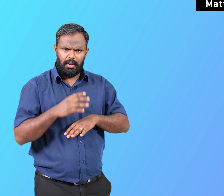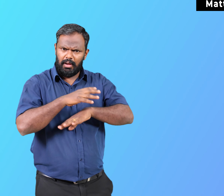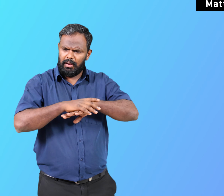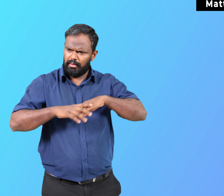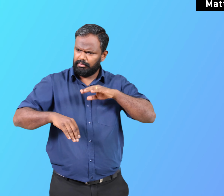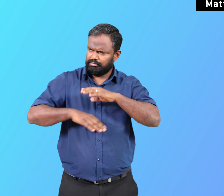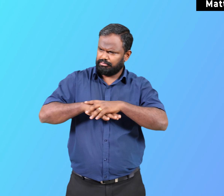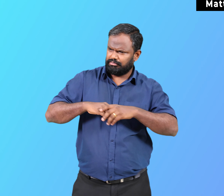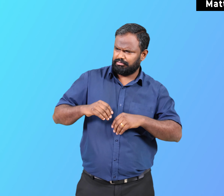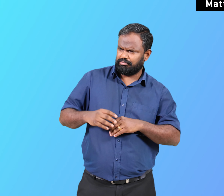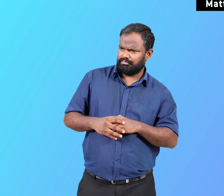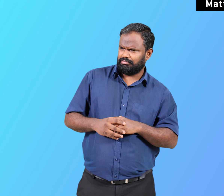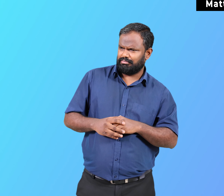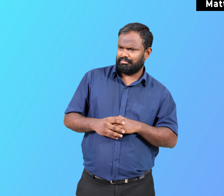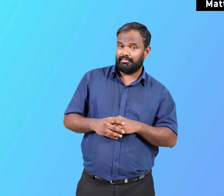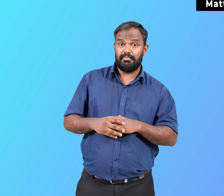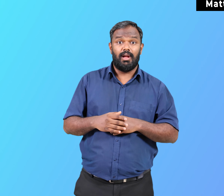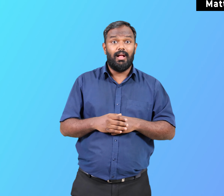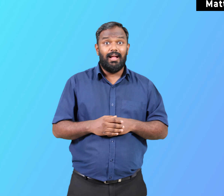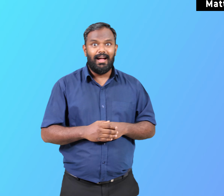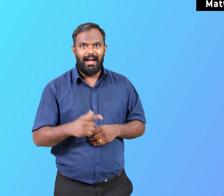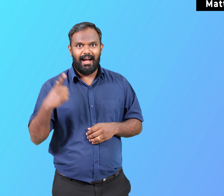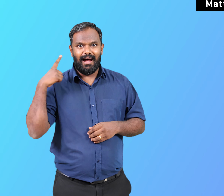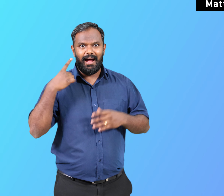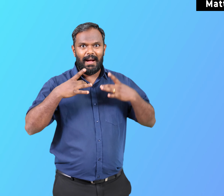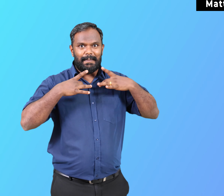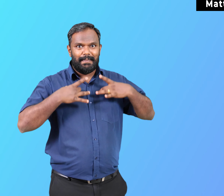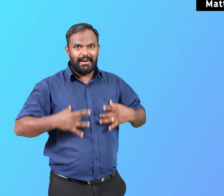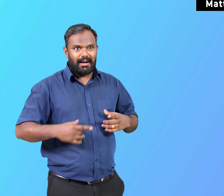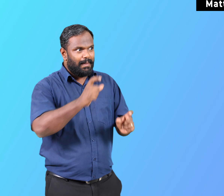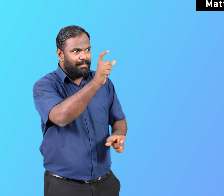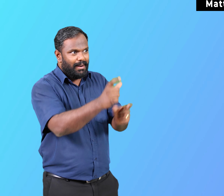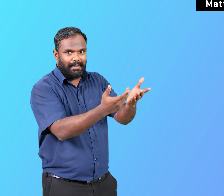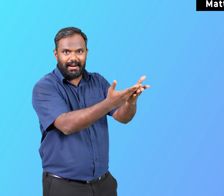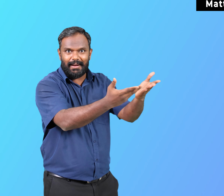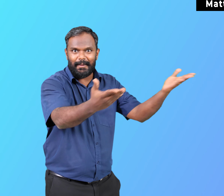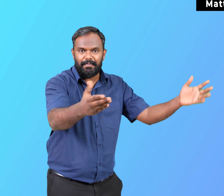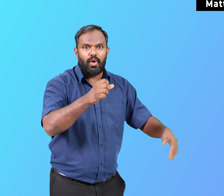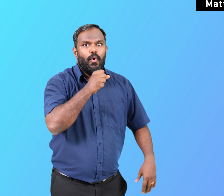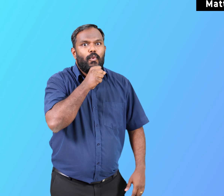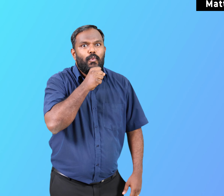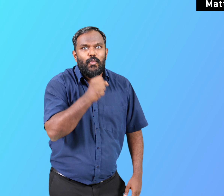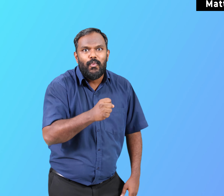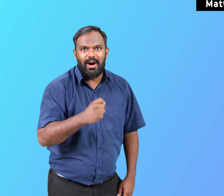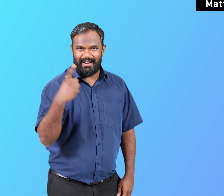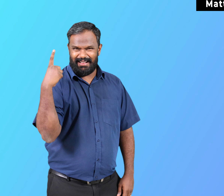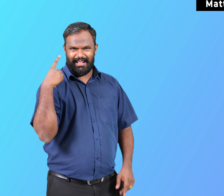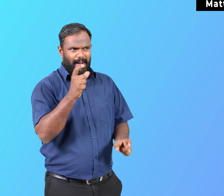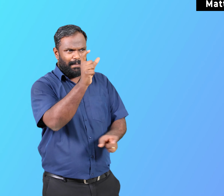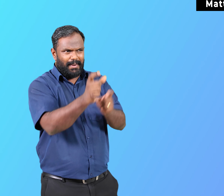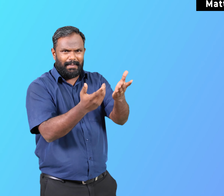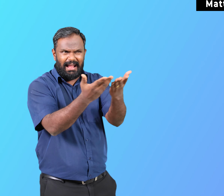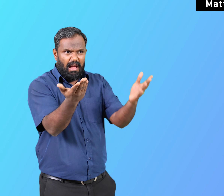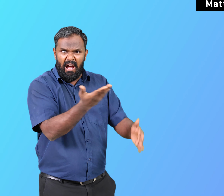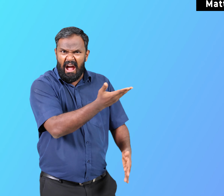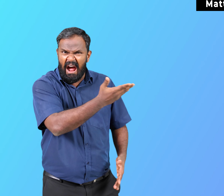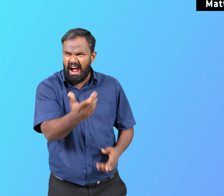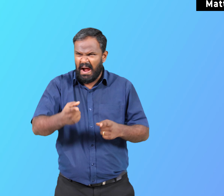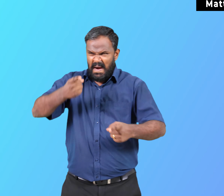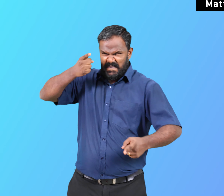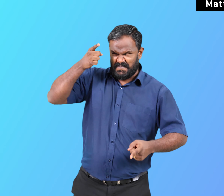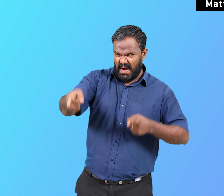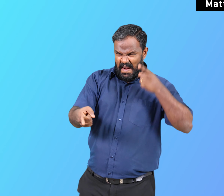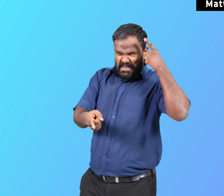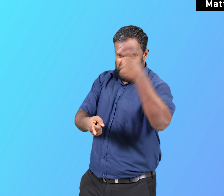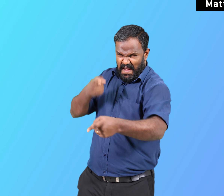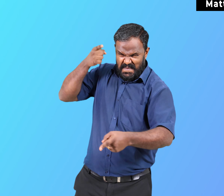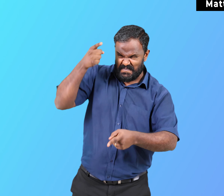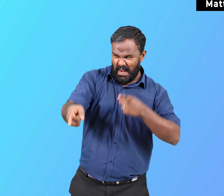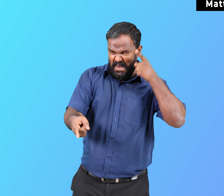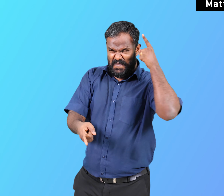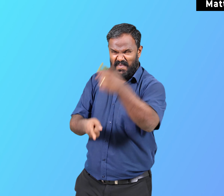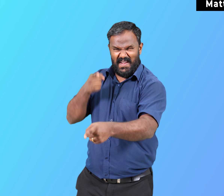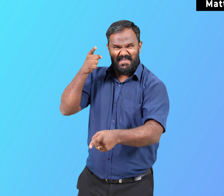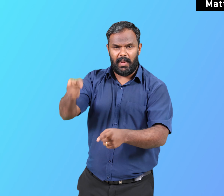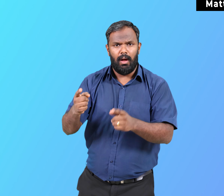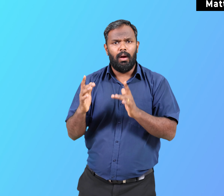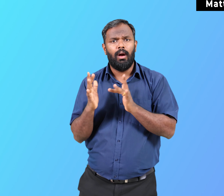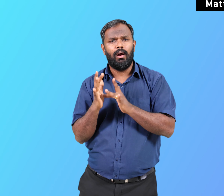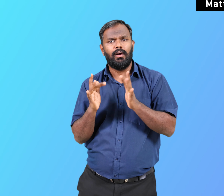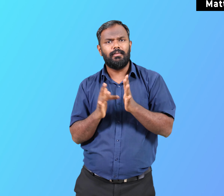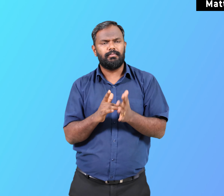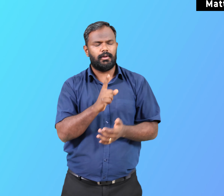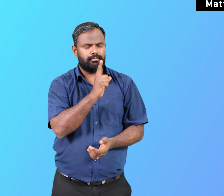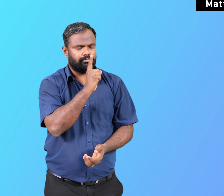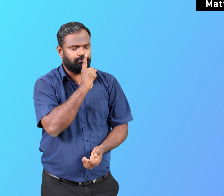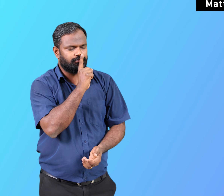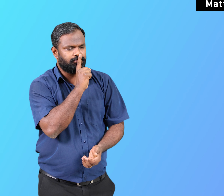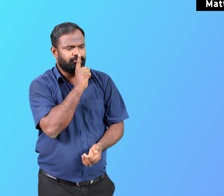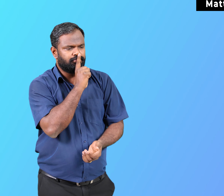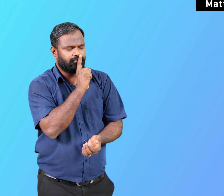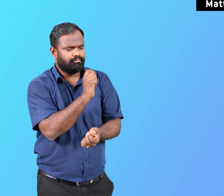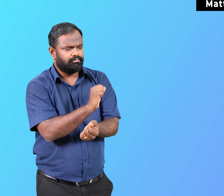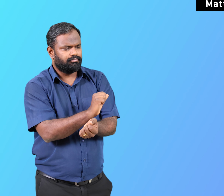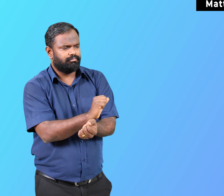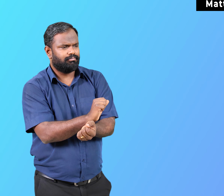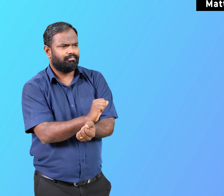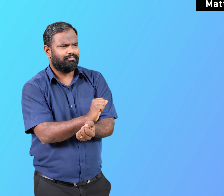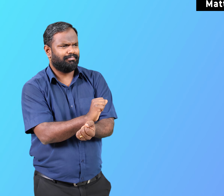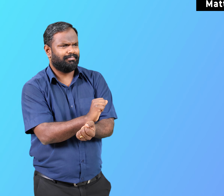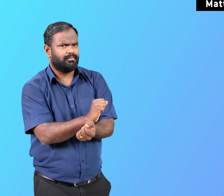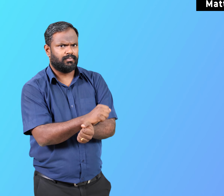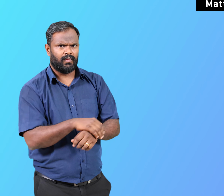But when the leading priests and the older leaders accused Jesus, he said nothing.